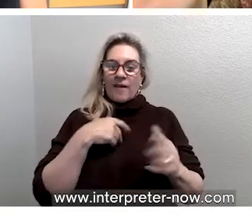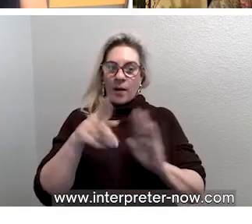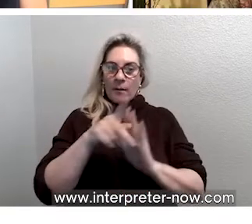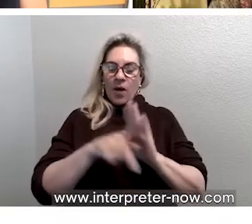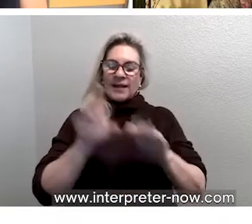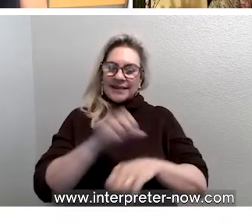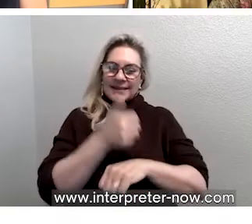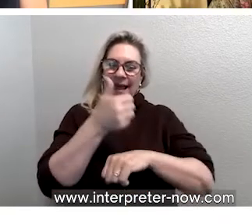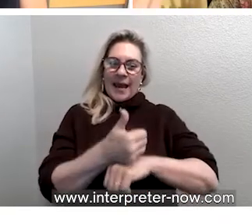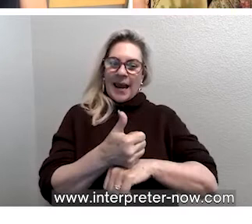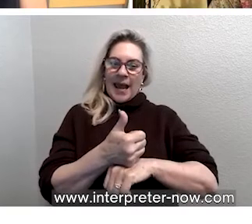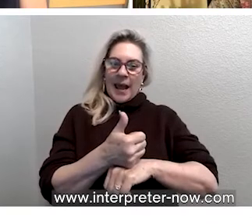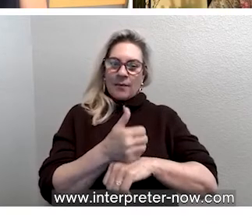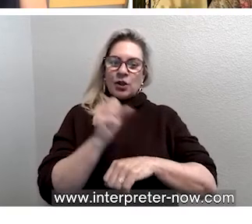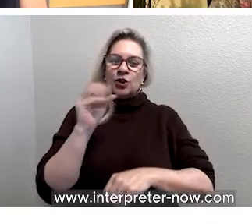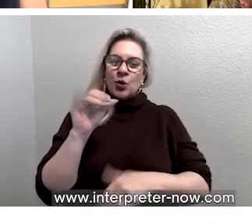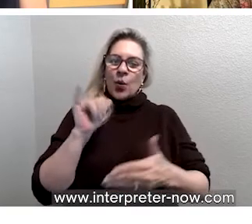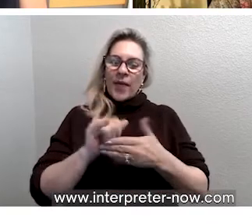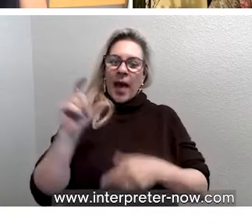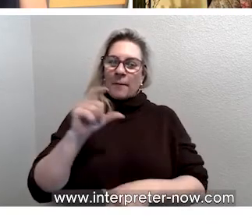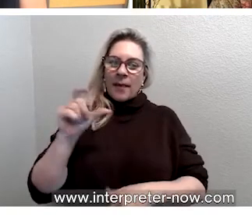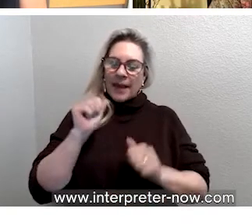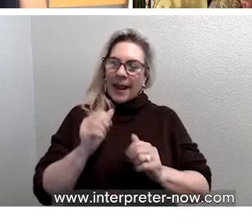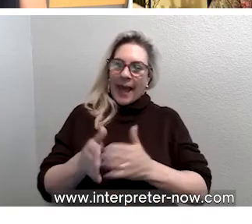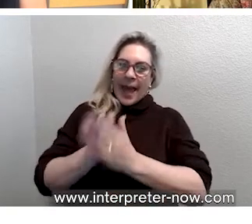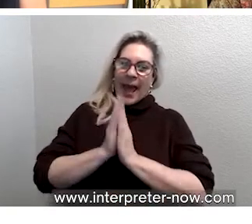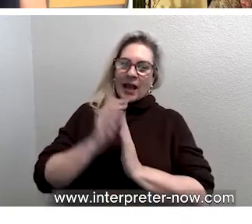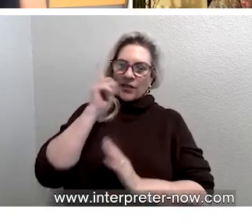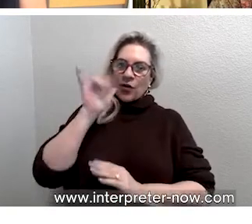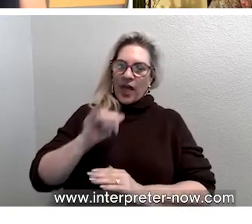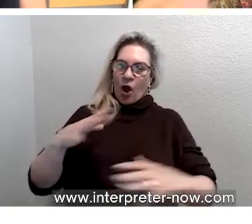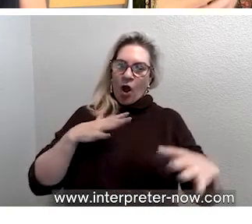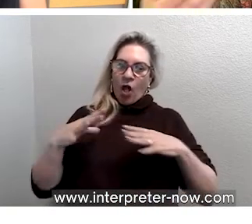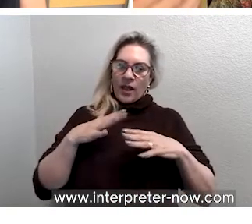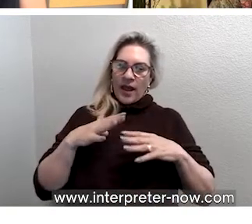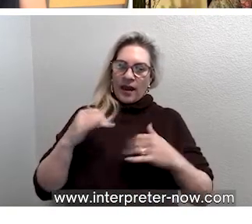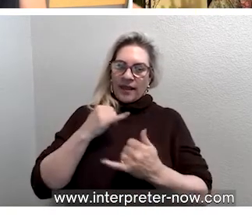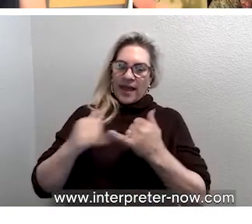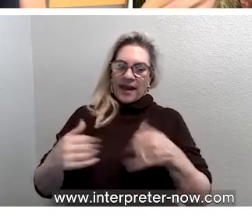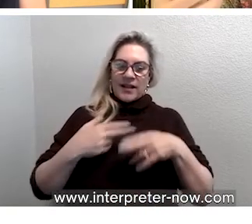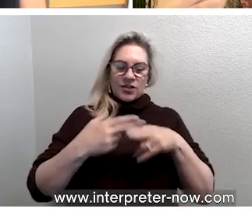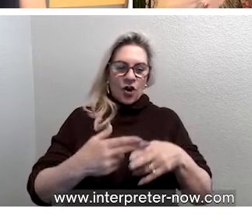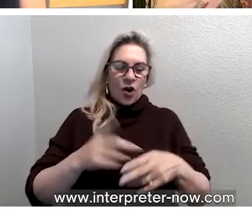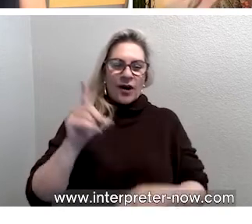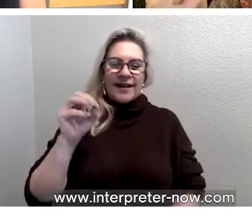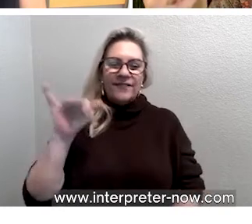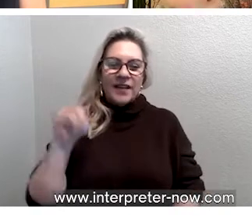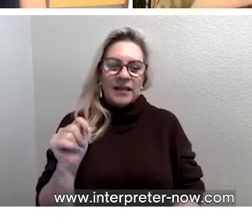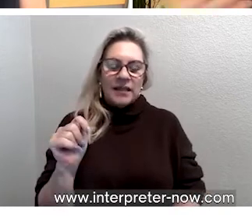to be able to ask for time off for a holiday at the end of Ramadan, which is called Eid al-Fitr.